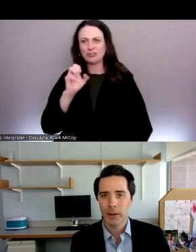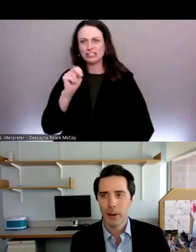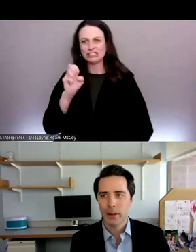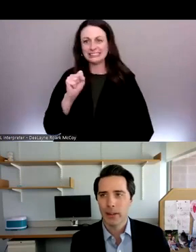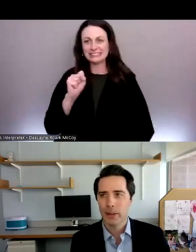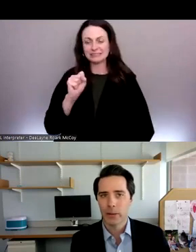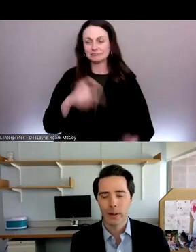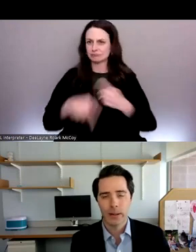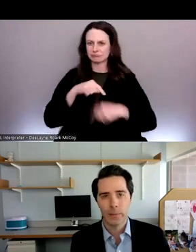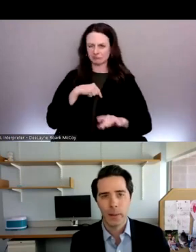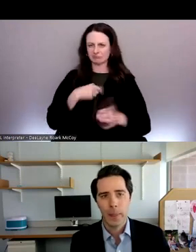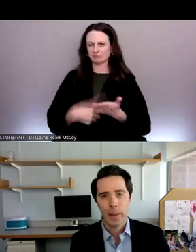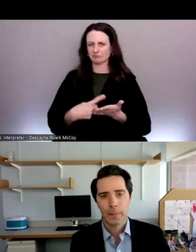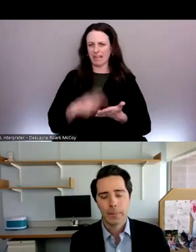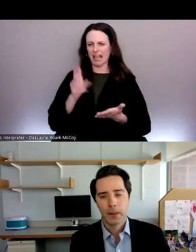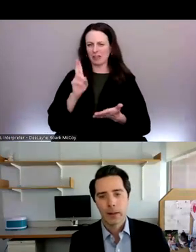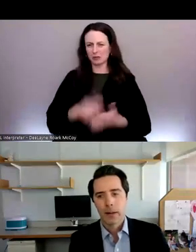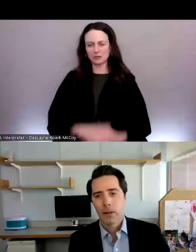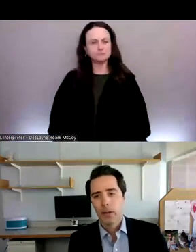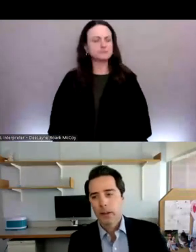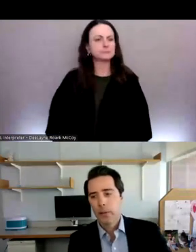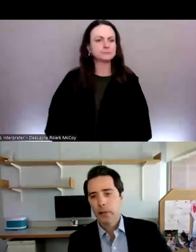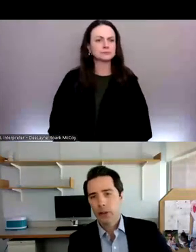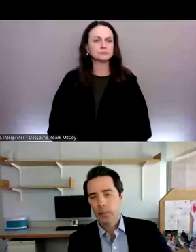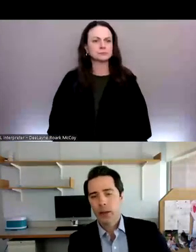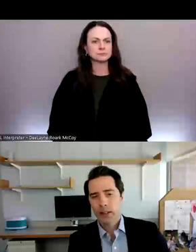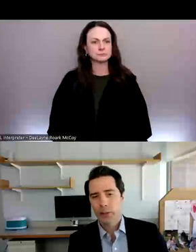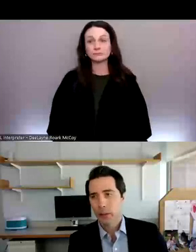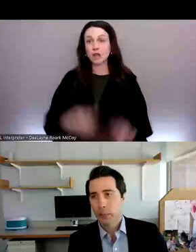little bit about the history of this